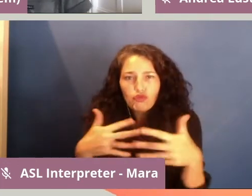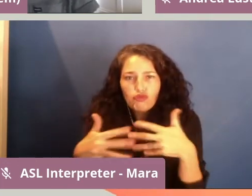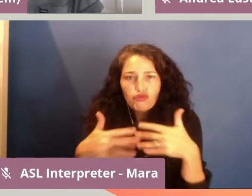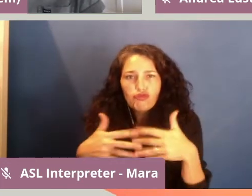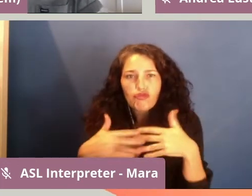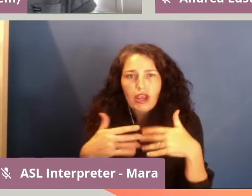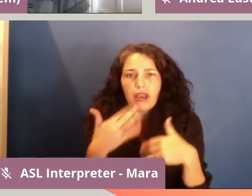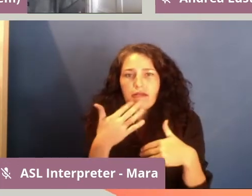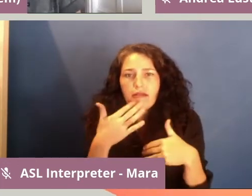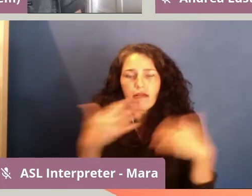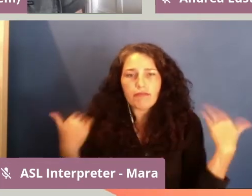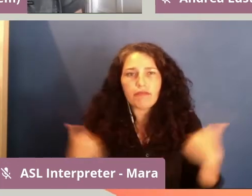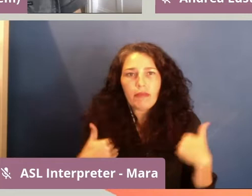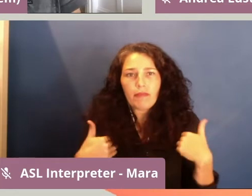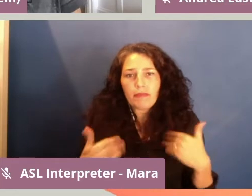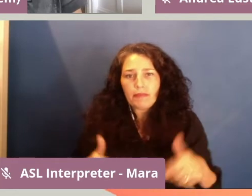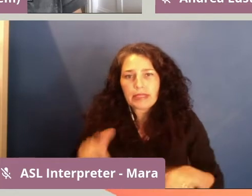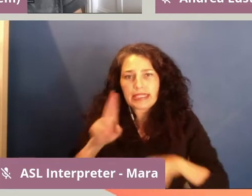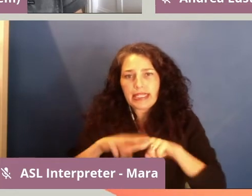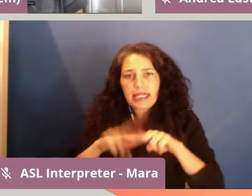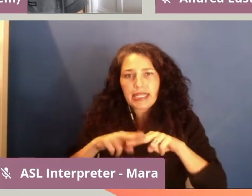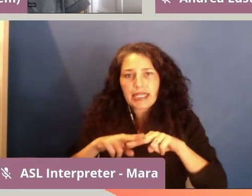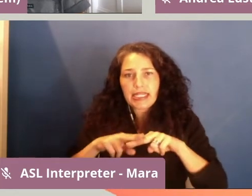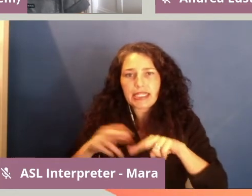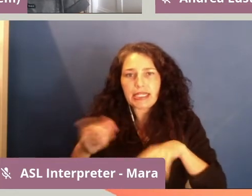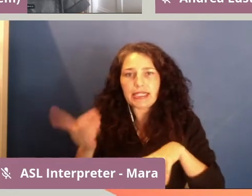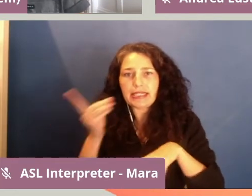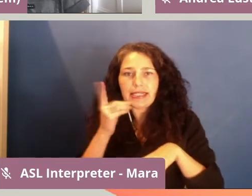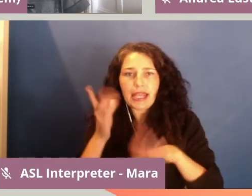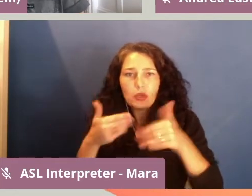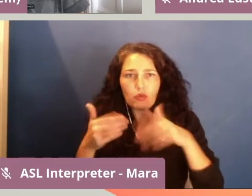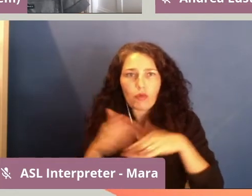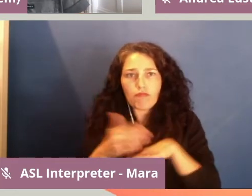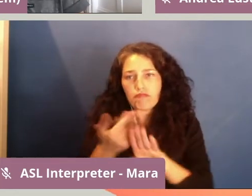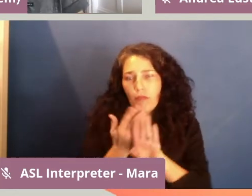and behind me is a white brick wall and Marigold flowers in framed art.